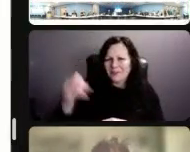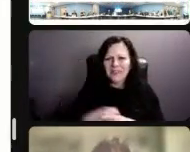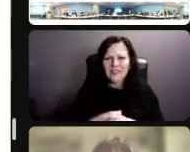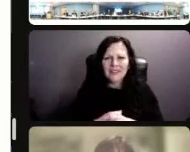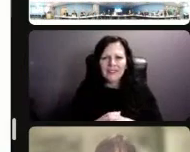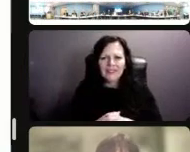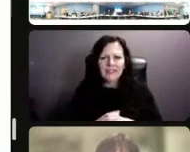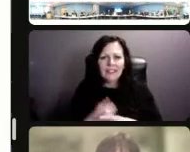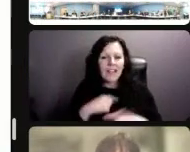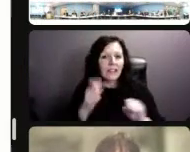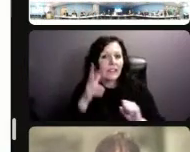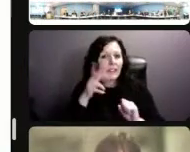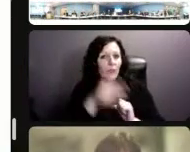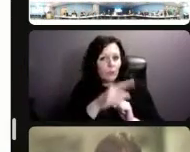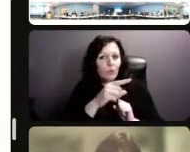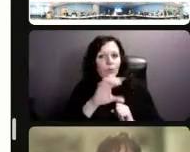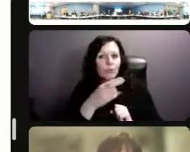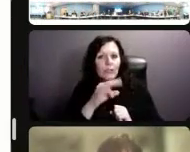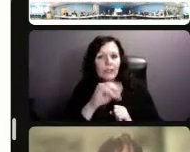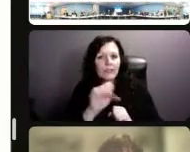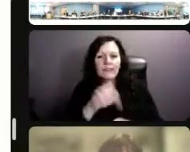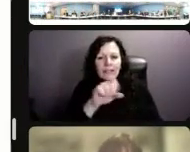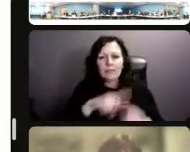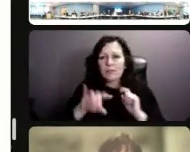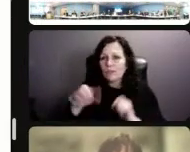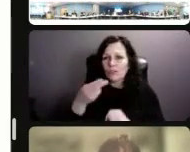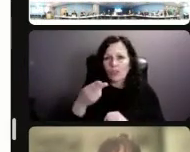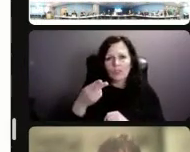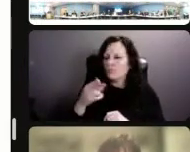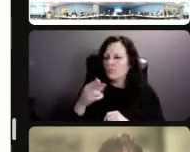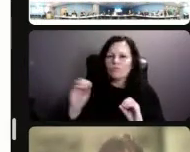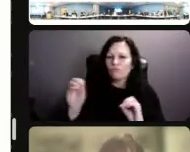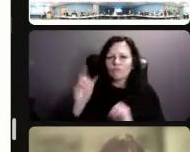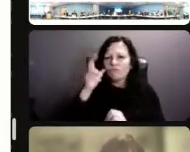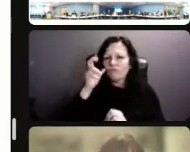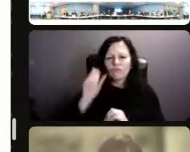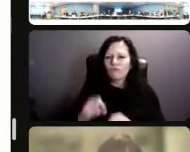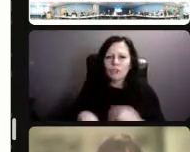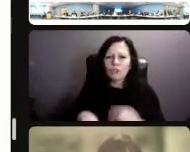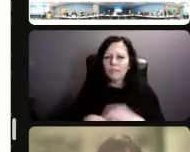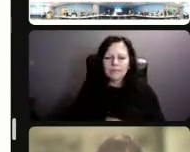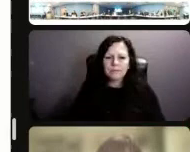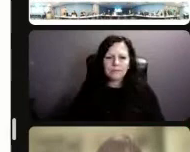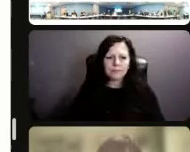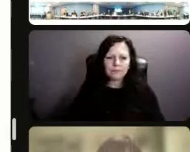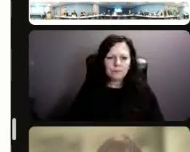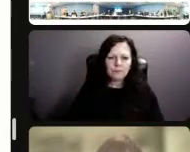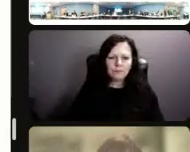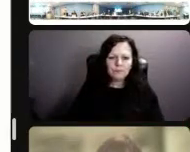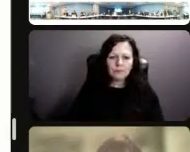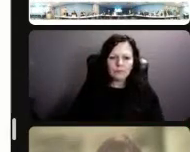LINE, CYRUS YEAH, I DIDN'T